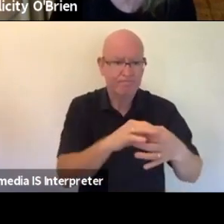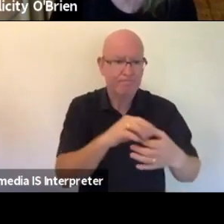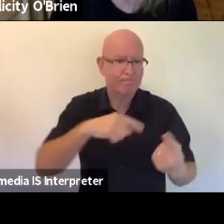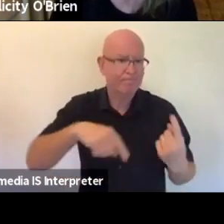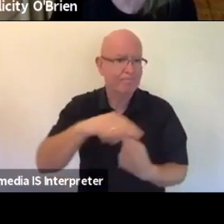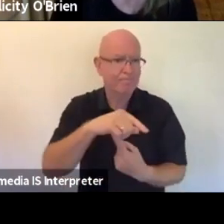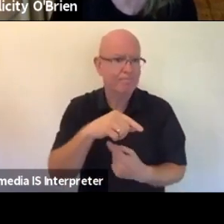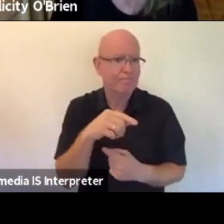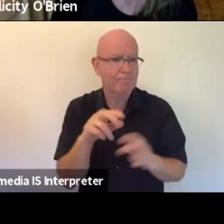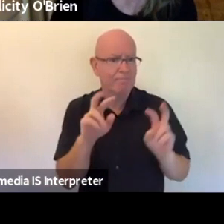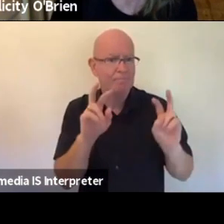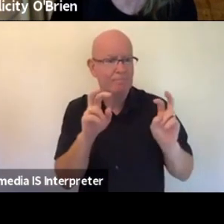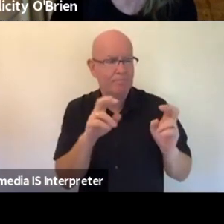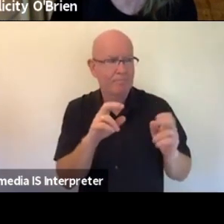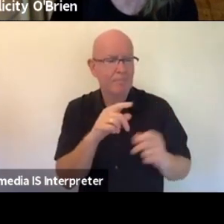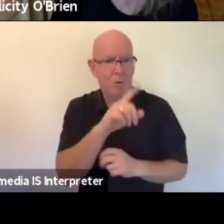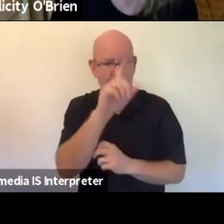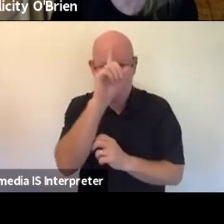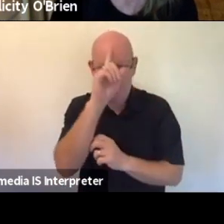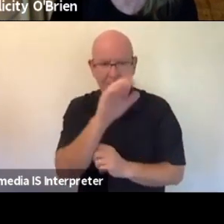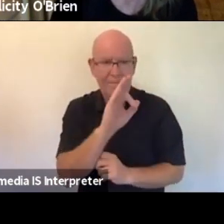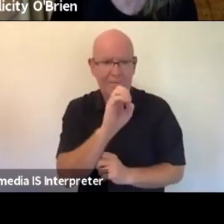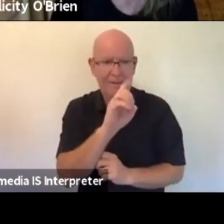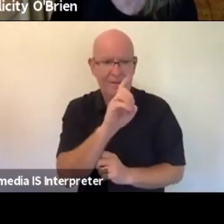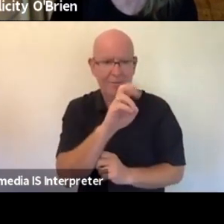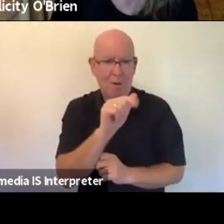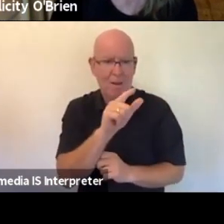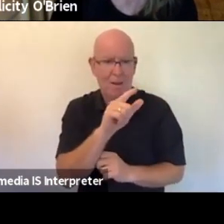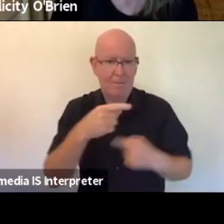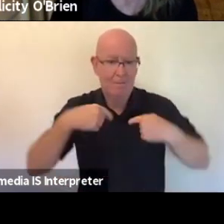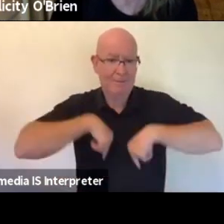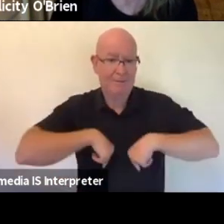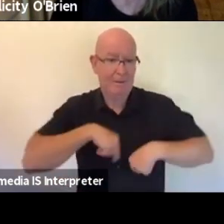with two other major components. A collaborative mapping of country news and documents